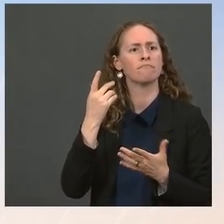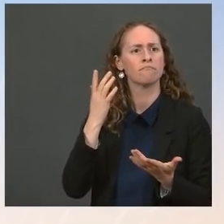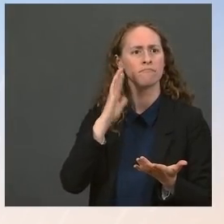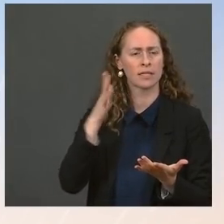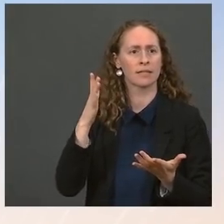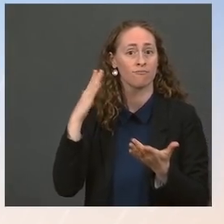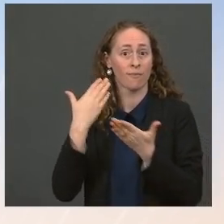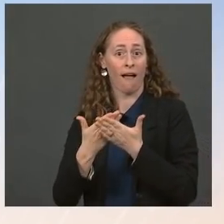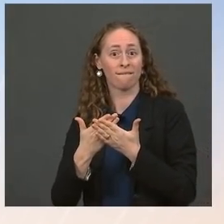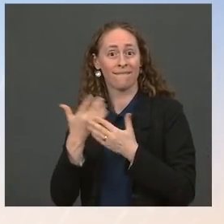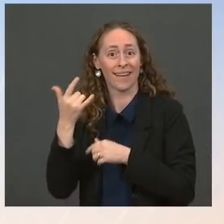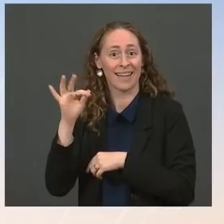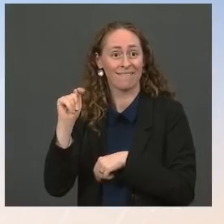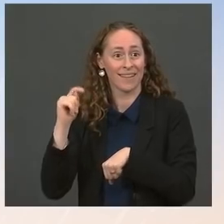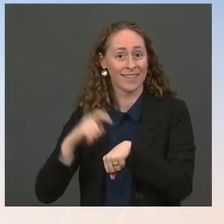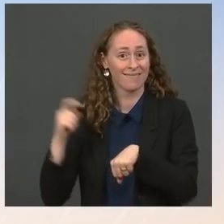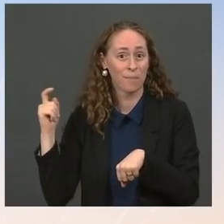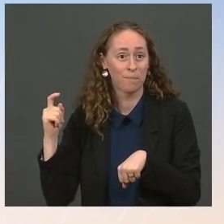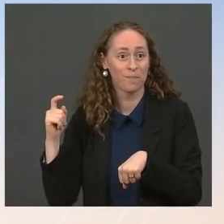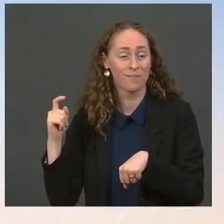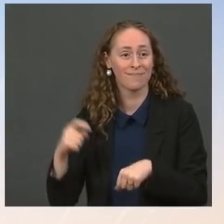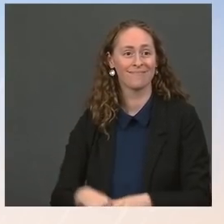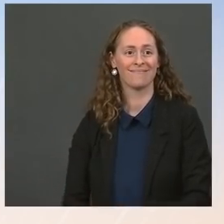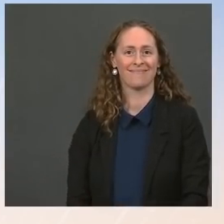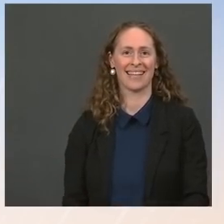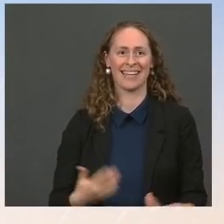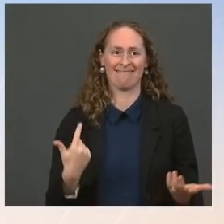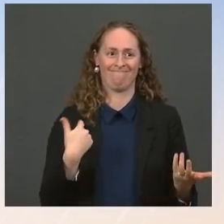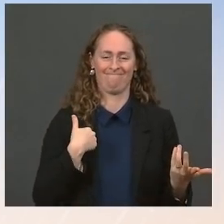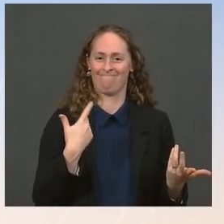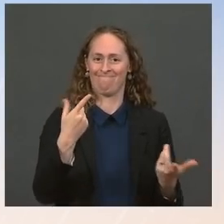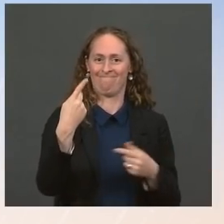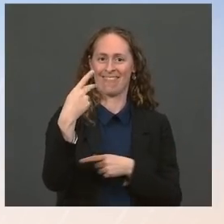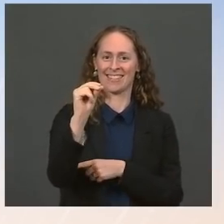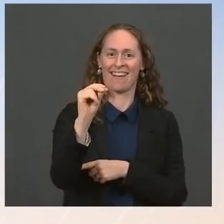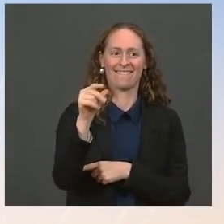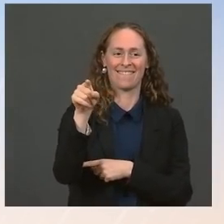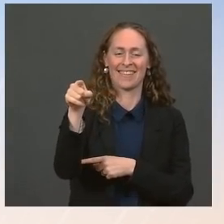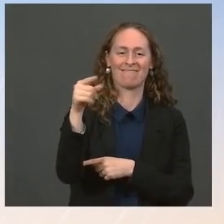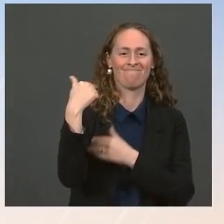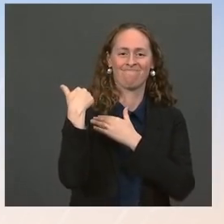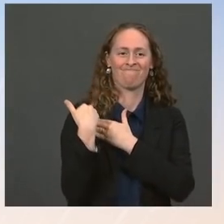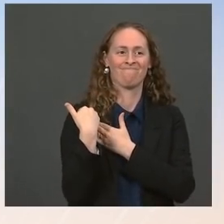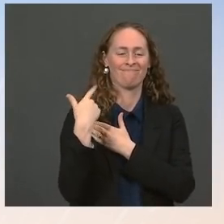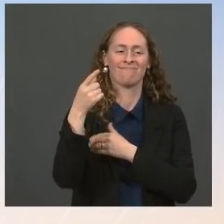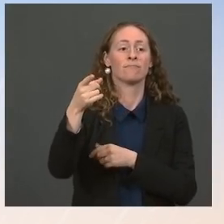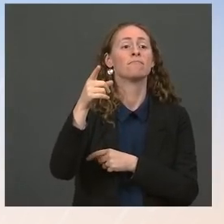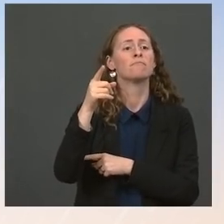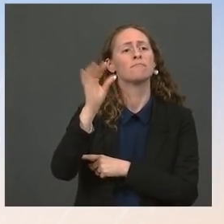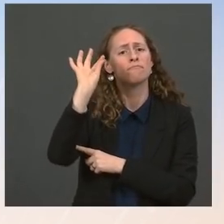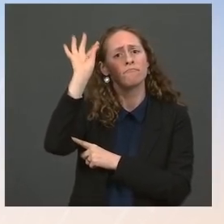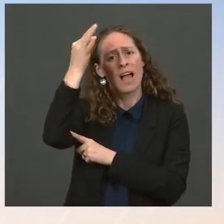What we can do is use every lever at the federal government disposal to reduce delays,